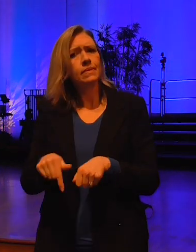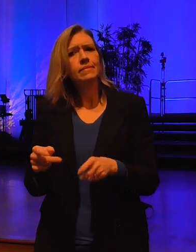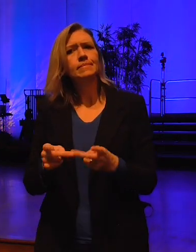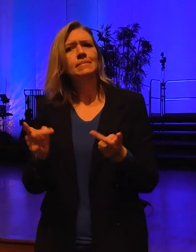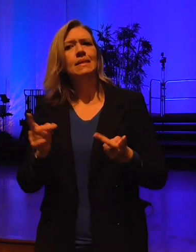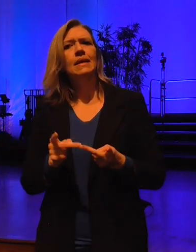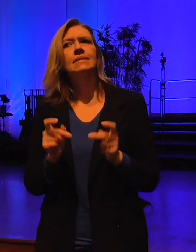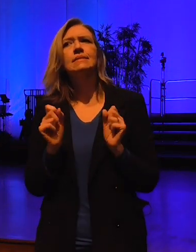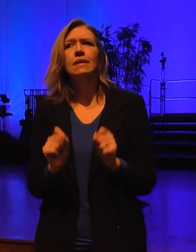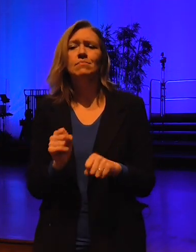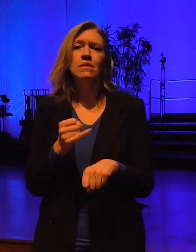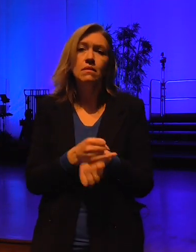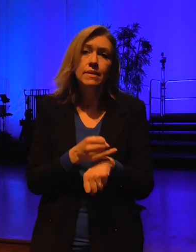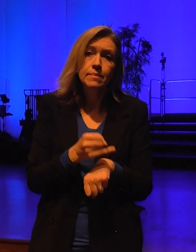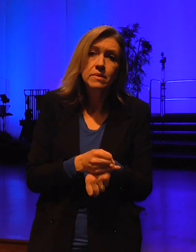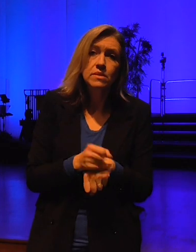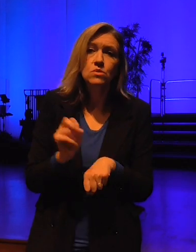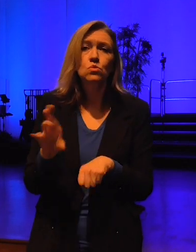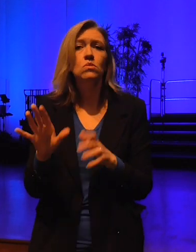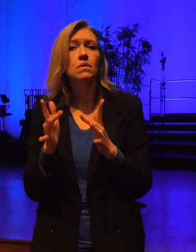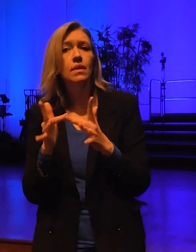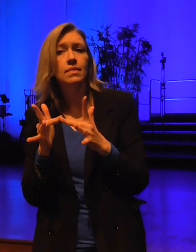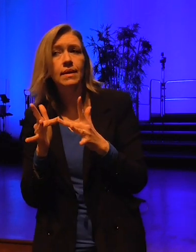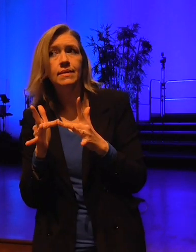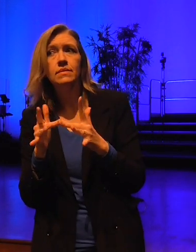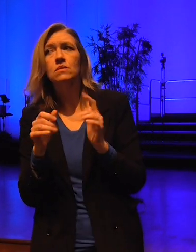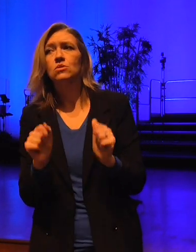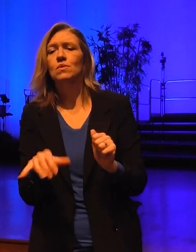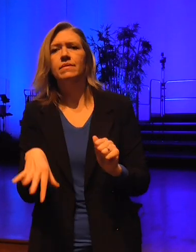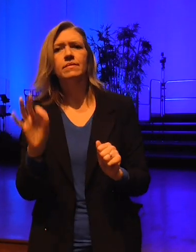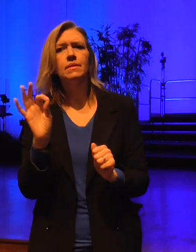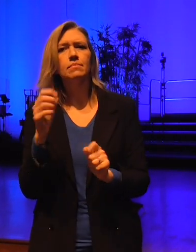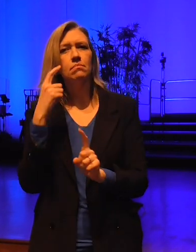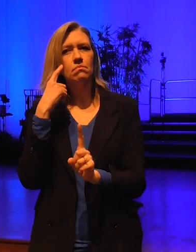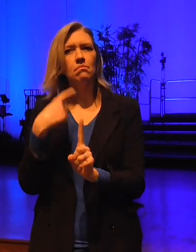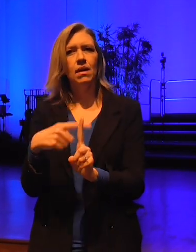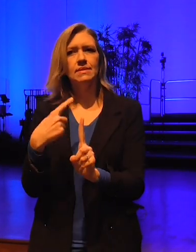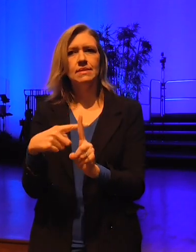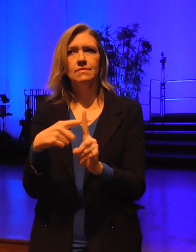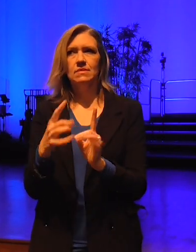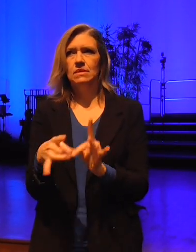campus or digitally that you can get positive spirituality um every day and I just want to